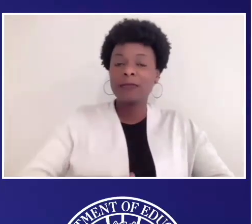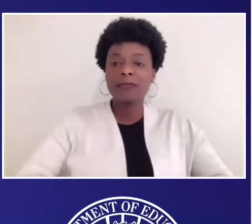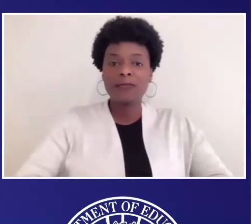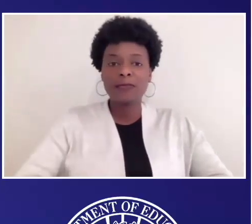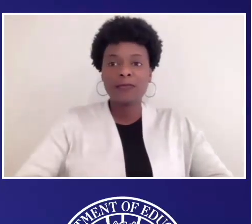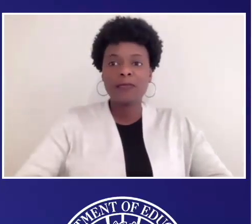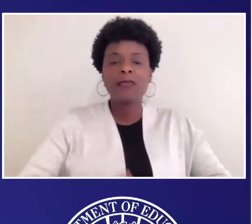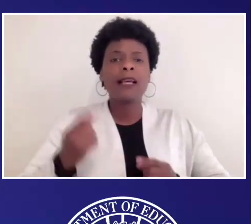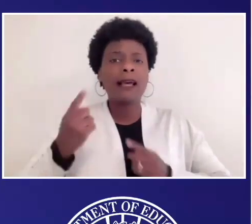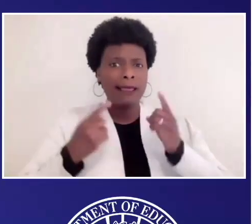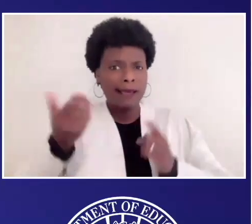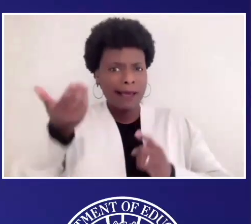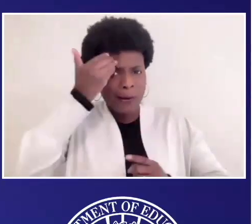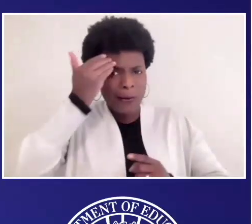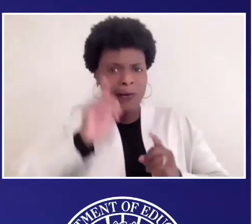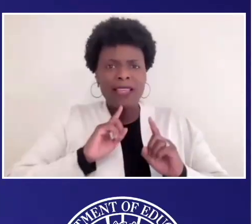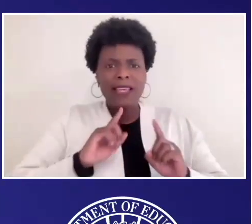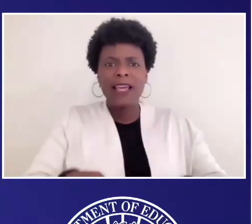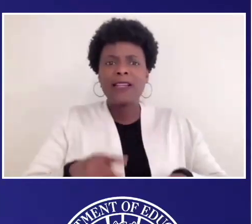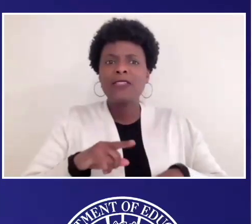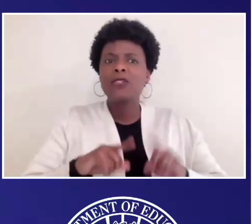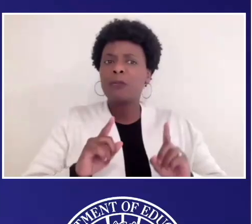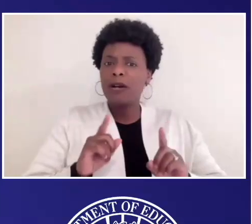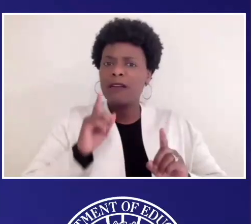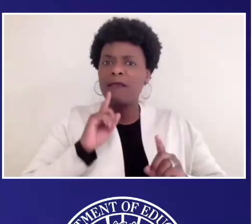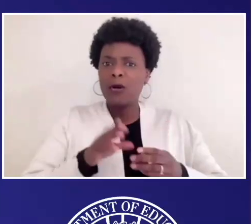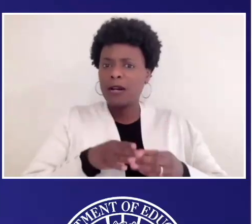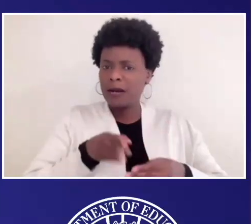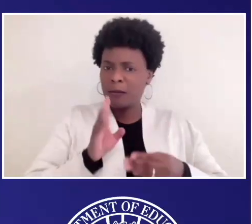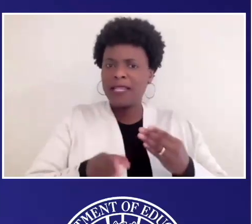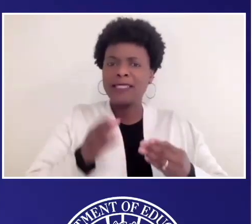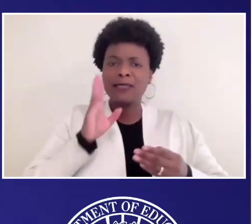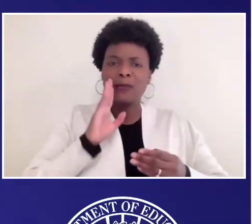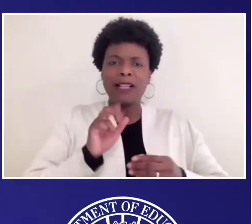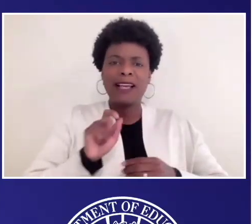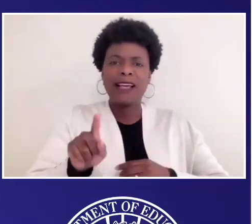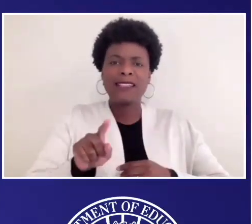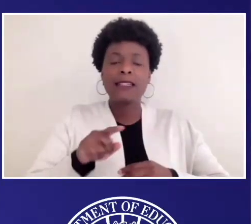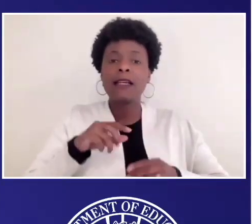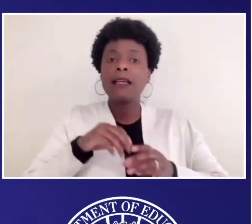I think I know the answer, but I just -- in the exercise of completeness, I'm going to ask. In the caucus this morning,